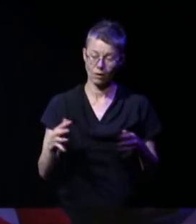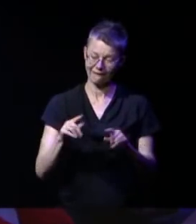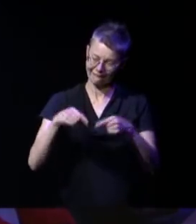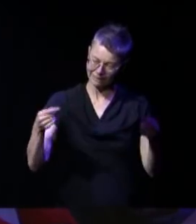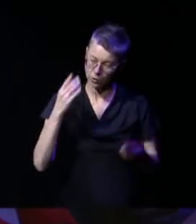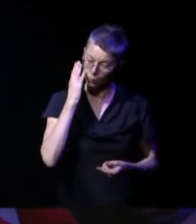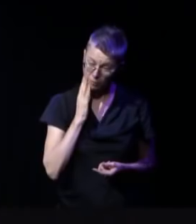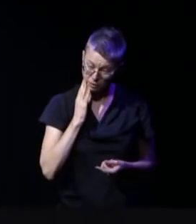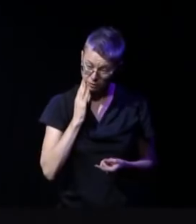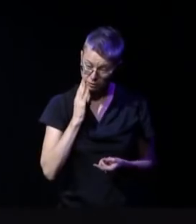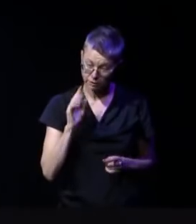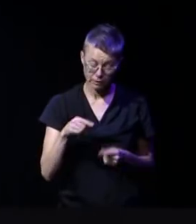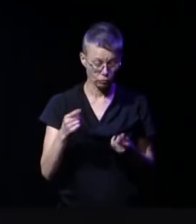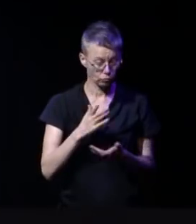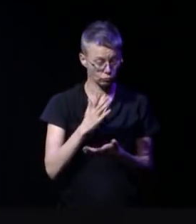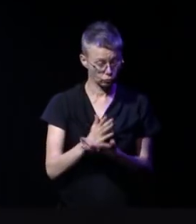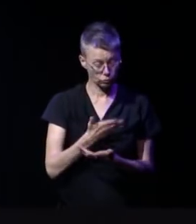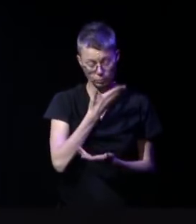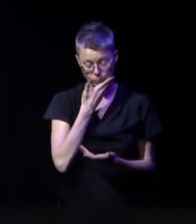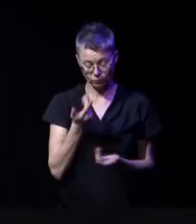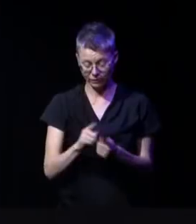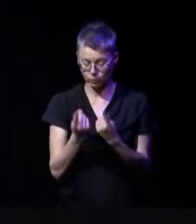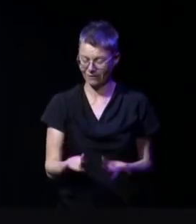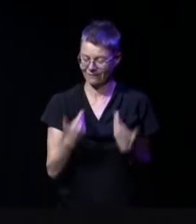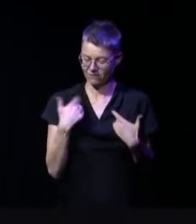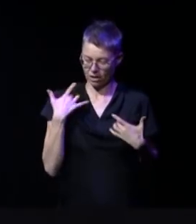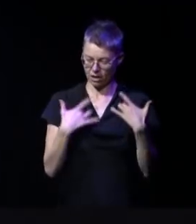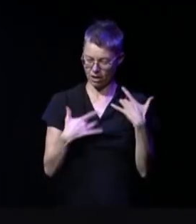against true life-sustaining beauty are inextricably connected.